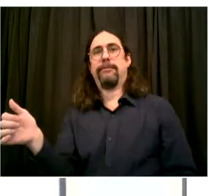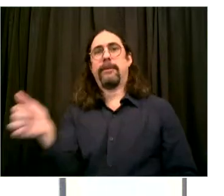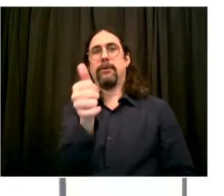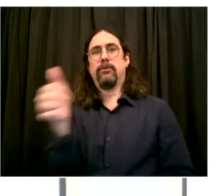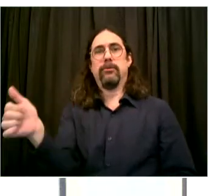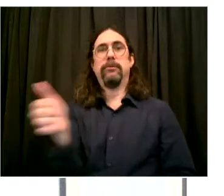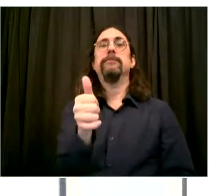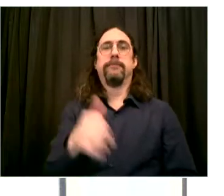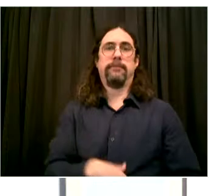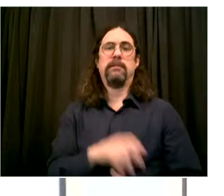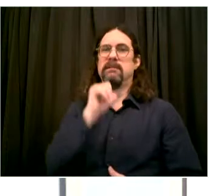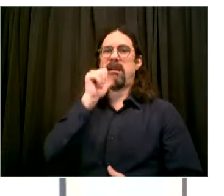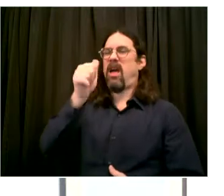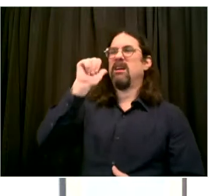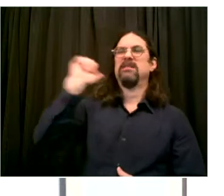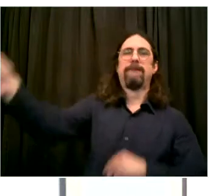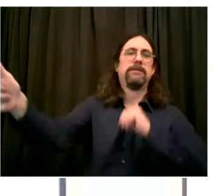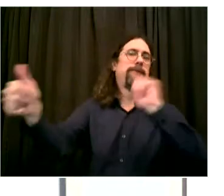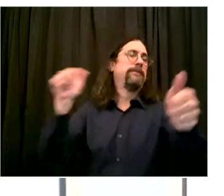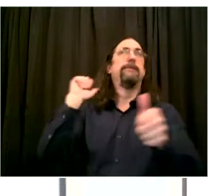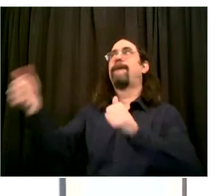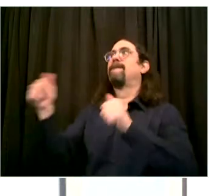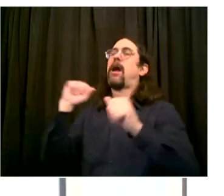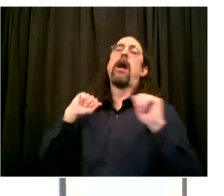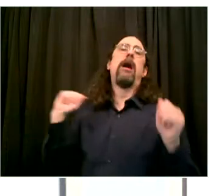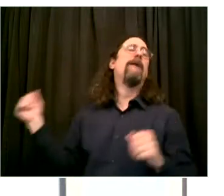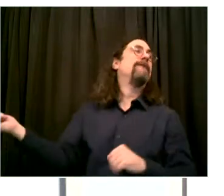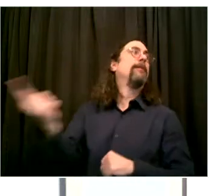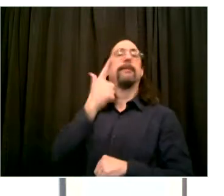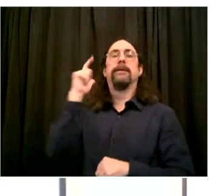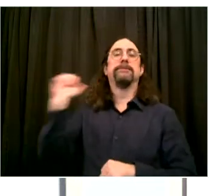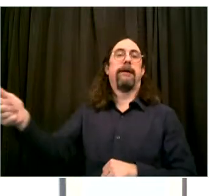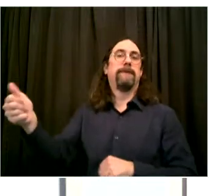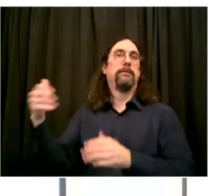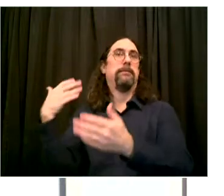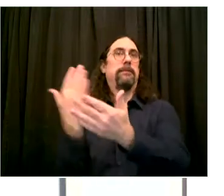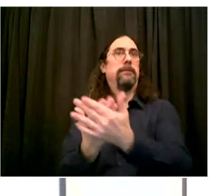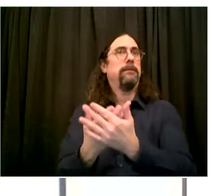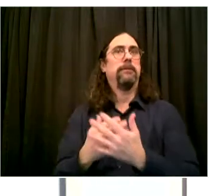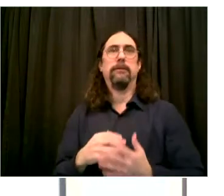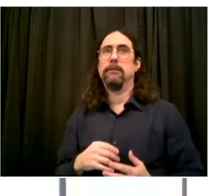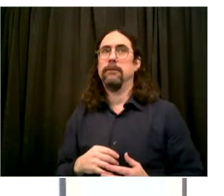TRANSPORTATTION OPTIONS FOR PEOPLE WHO MAY BE PARTIALLY